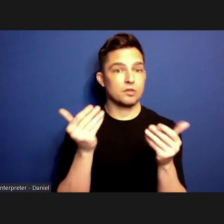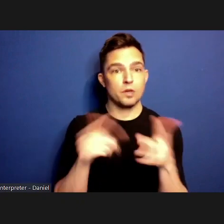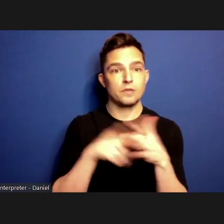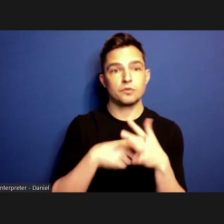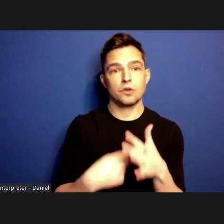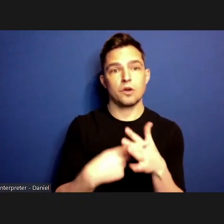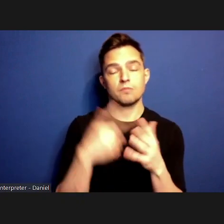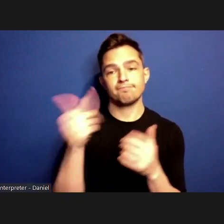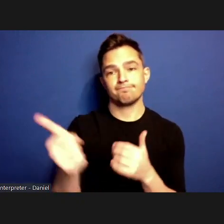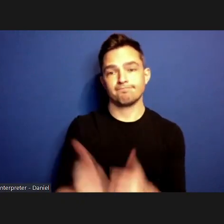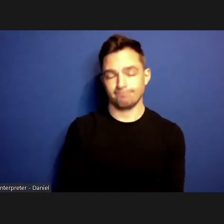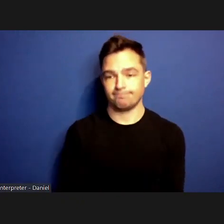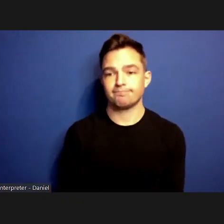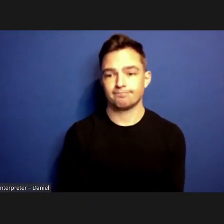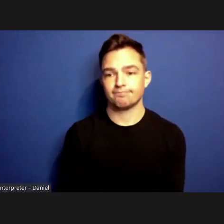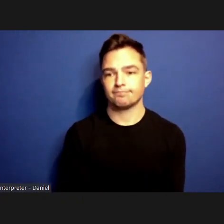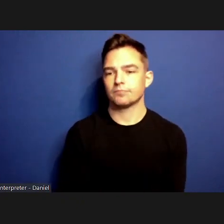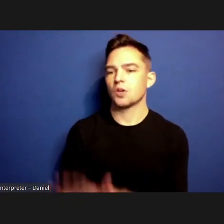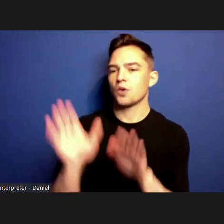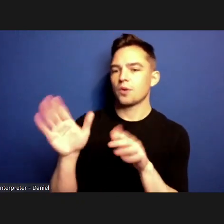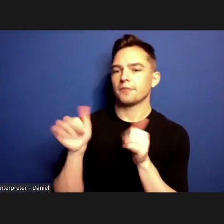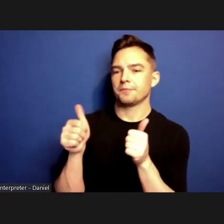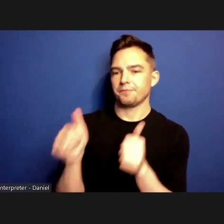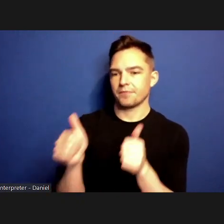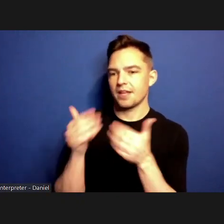Wonderful. Well, thank you, Idil, for the